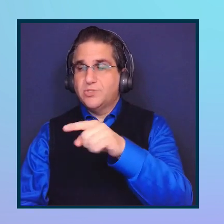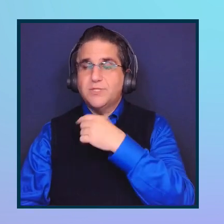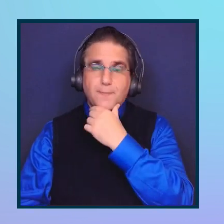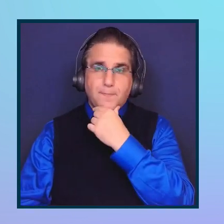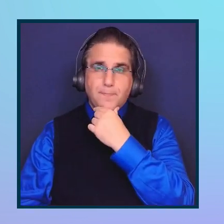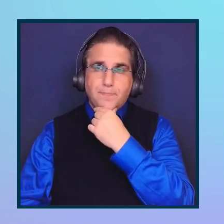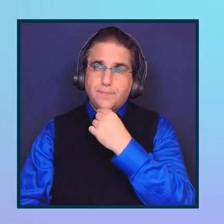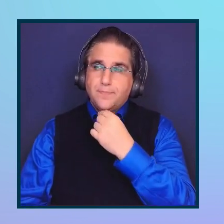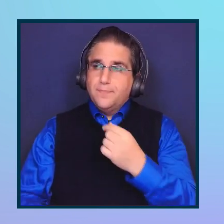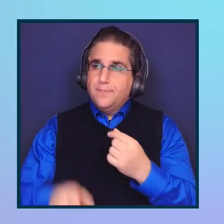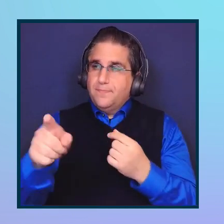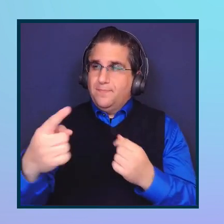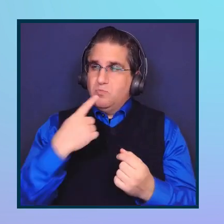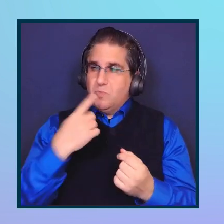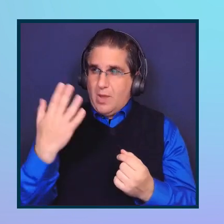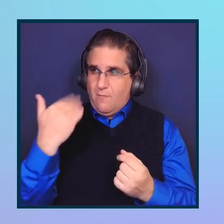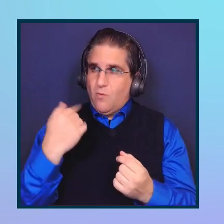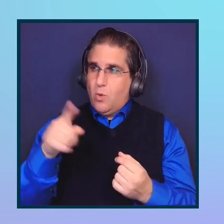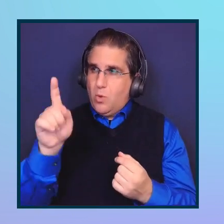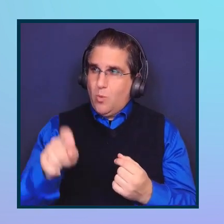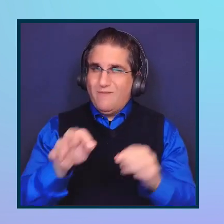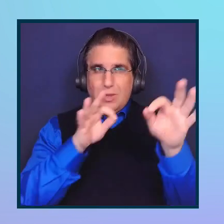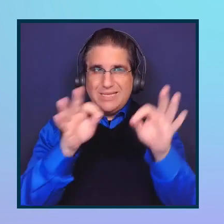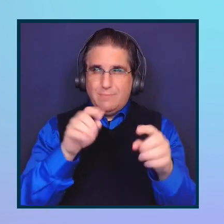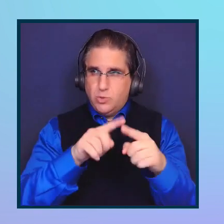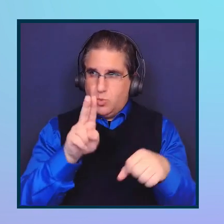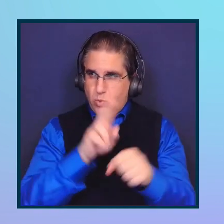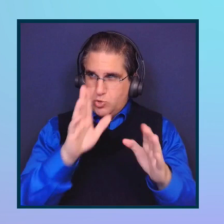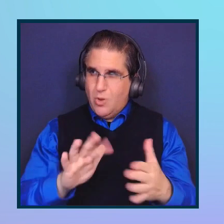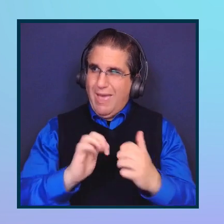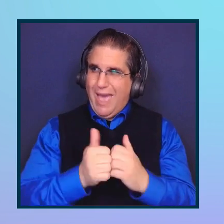You said that you need to explain to the user how to navigate the various features,